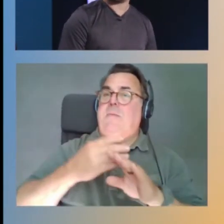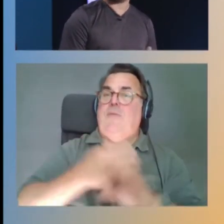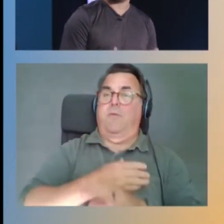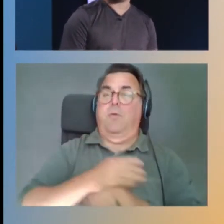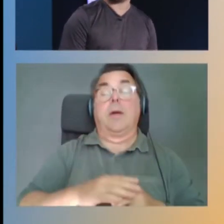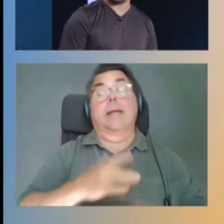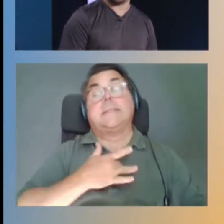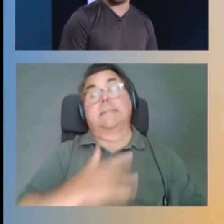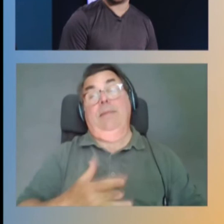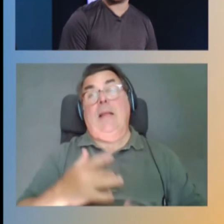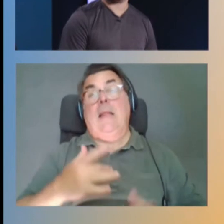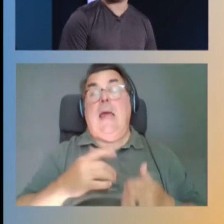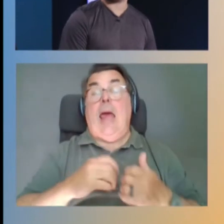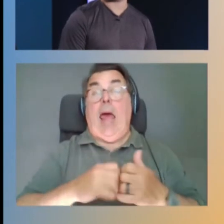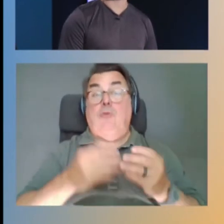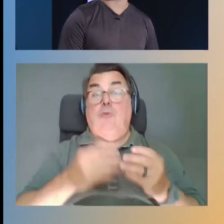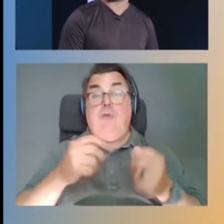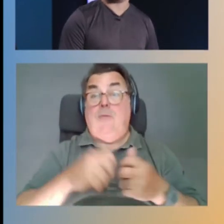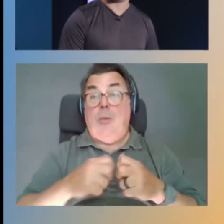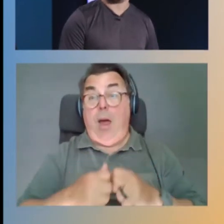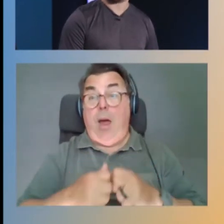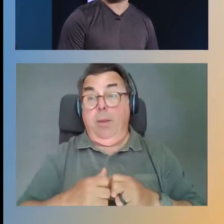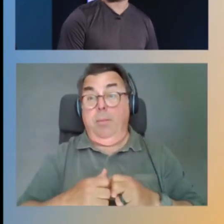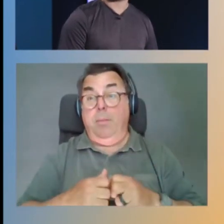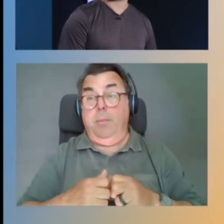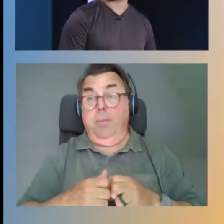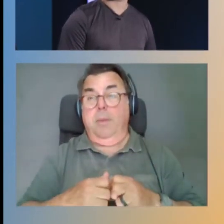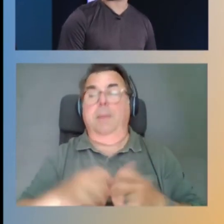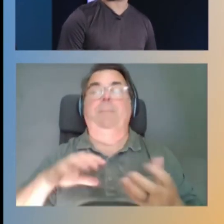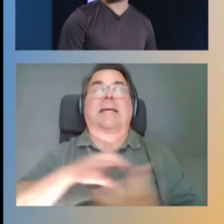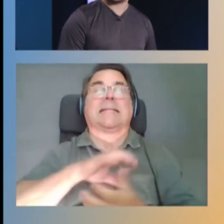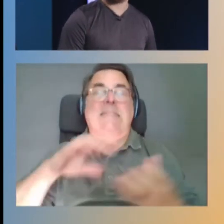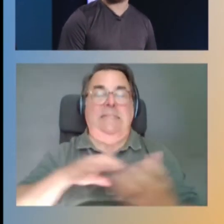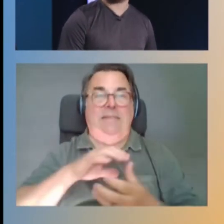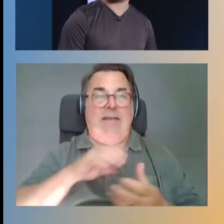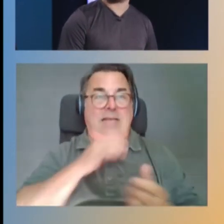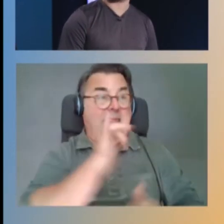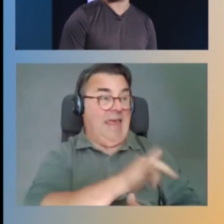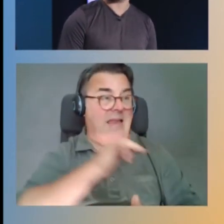that they solve it is via mixed precision. That's where some of the variables